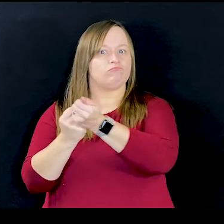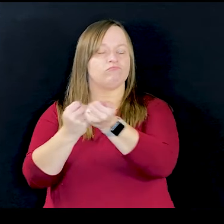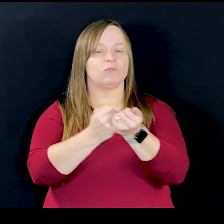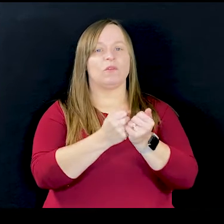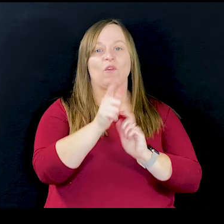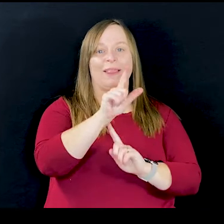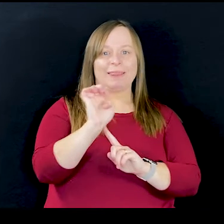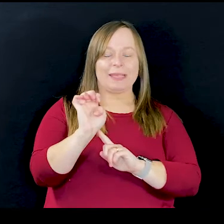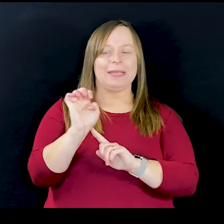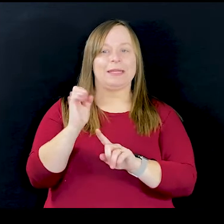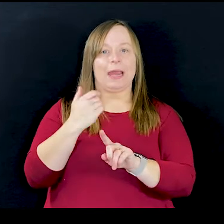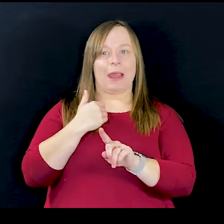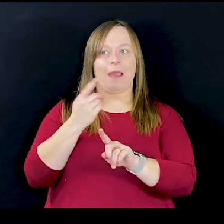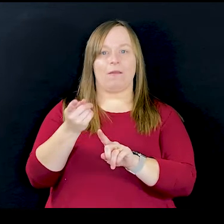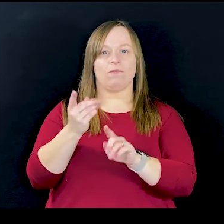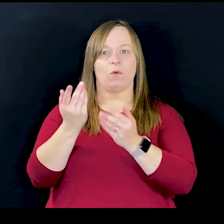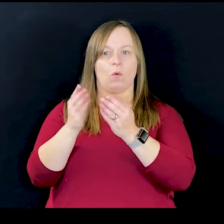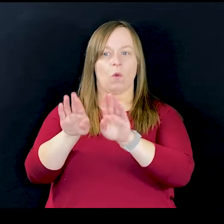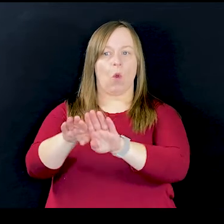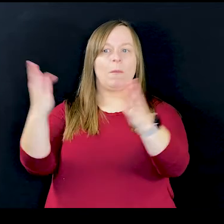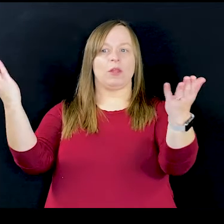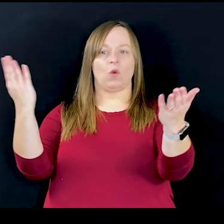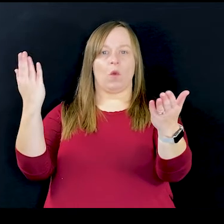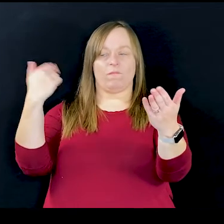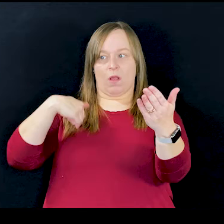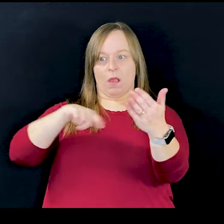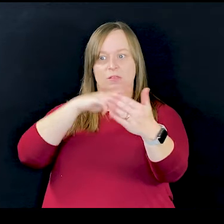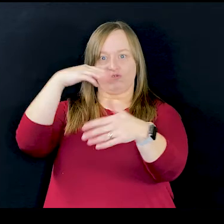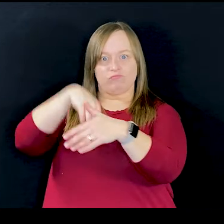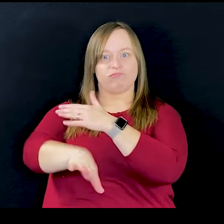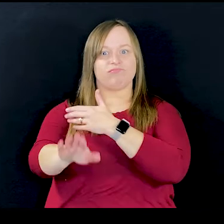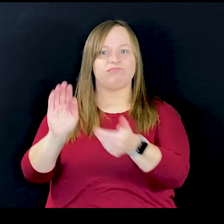But for Lee to have opened the door for us to come in